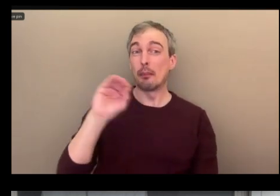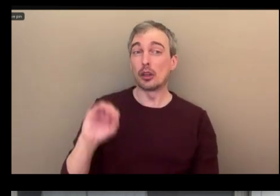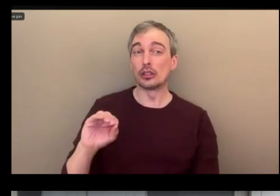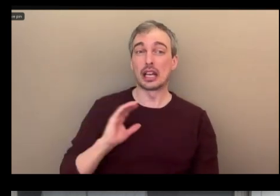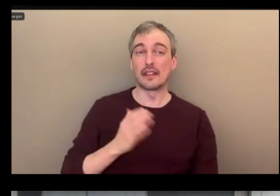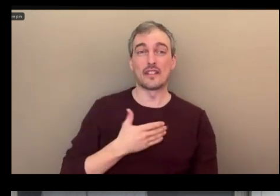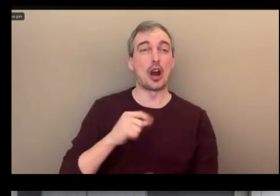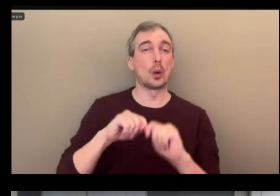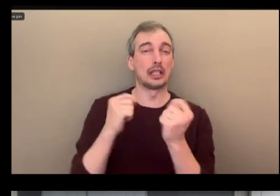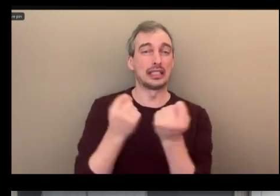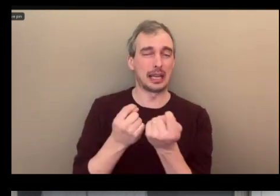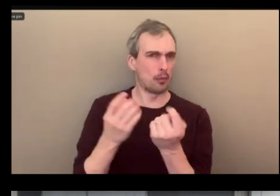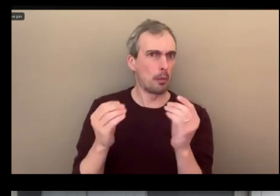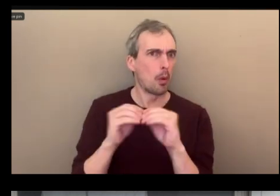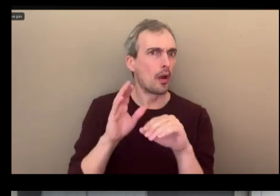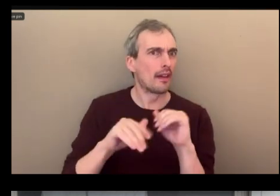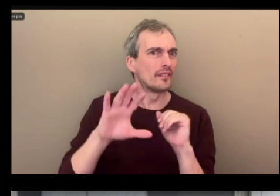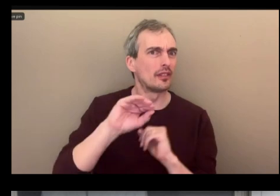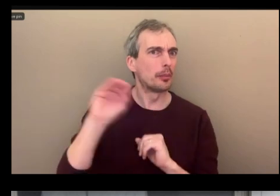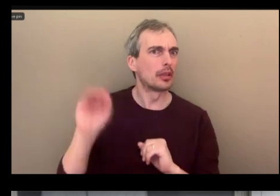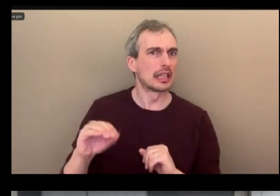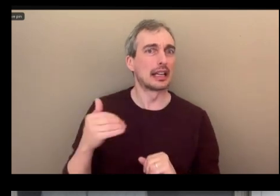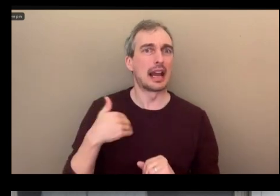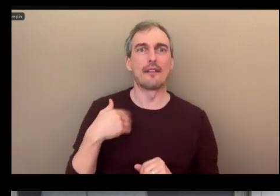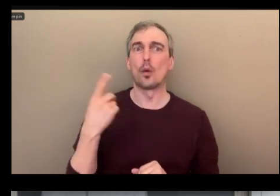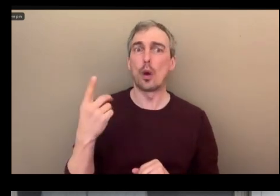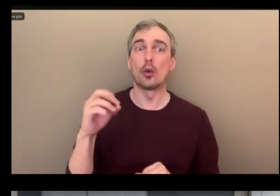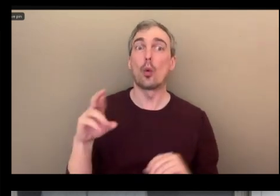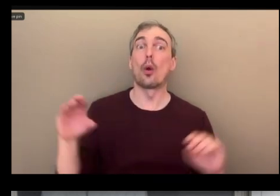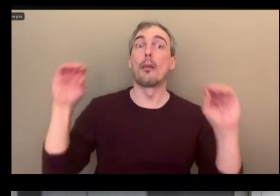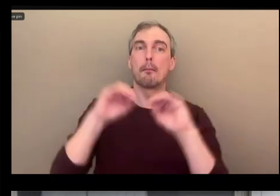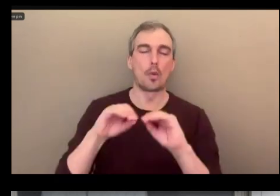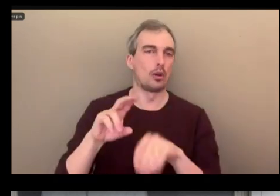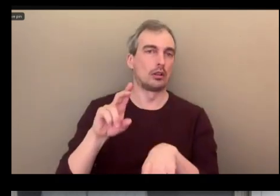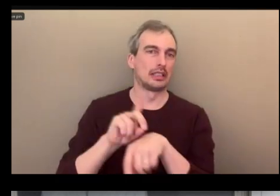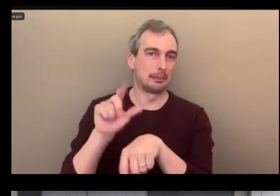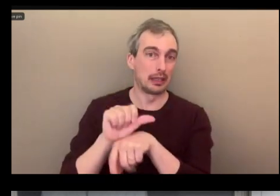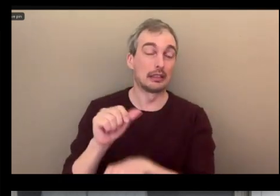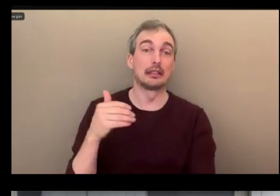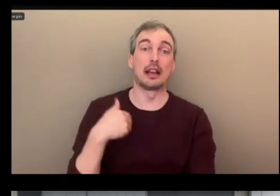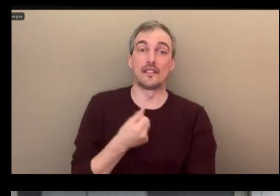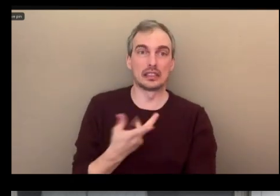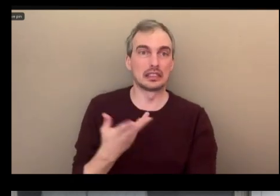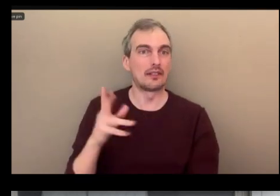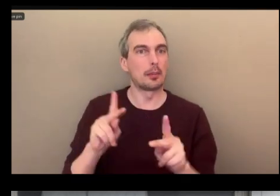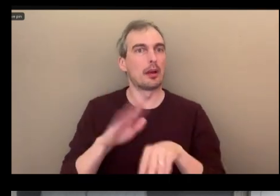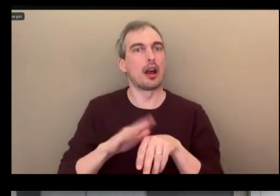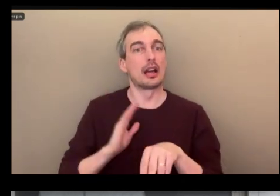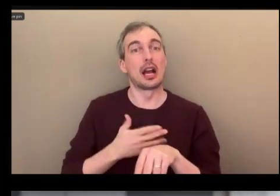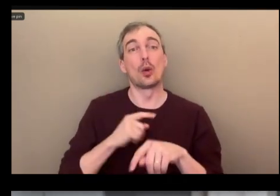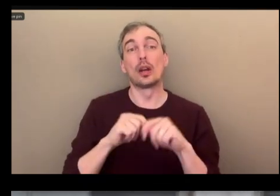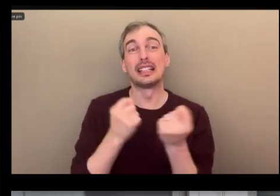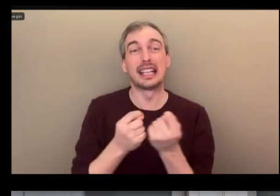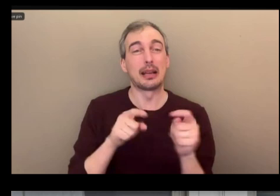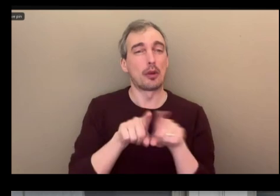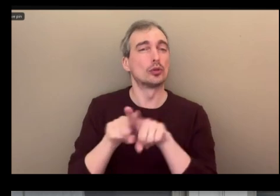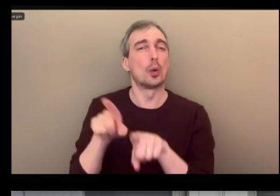We have a number of individuals on the team that are actually blind. So the Braille displays are really key to understanding that experience.